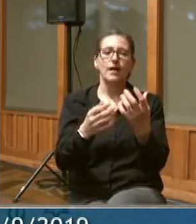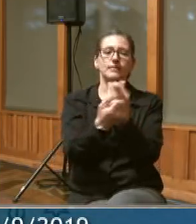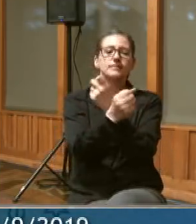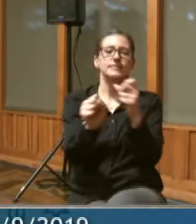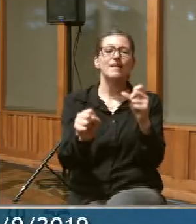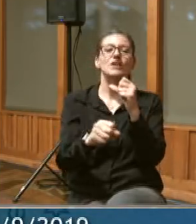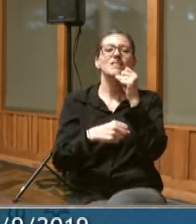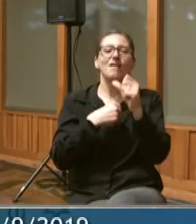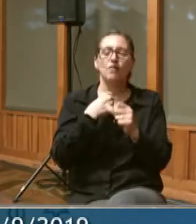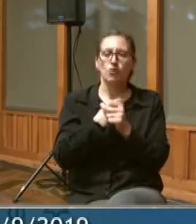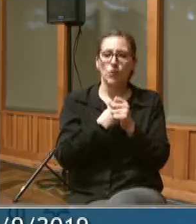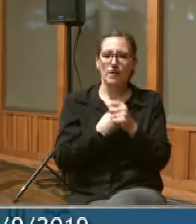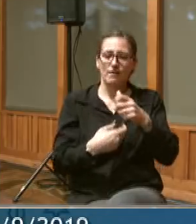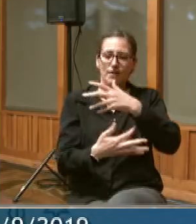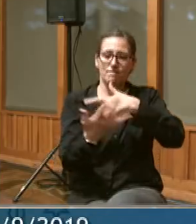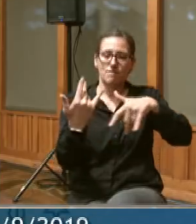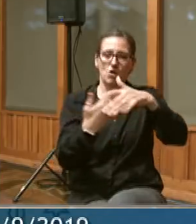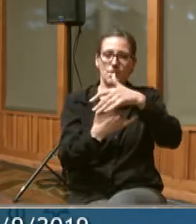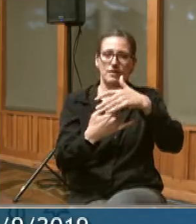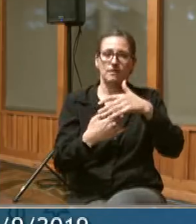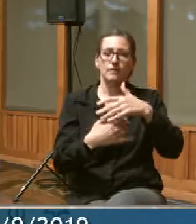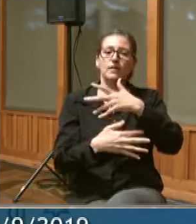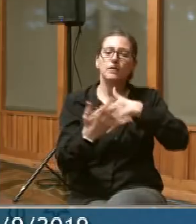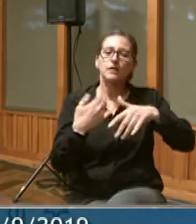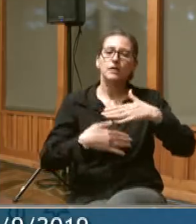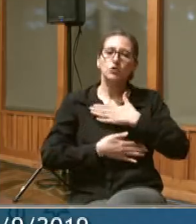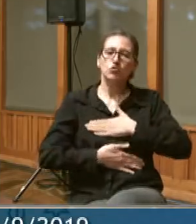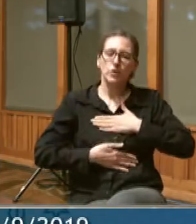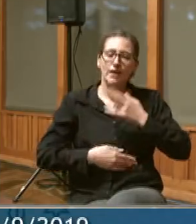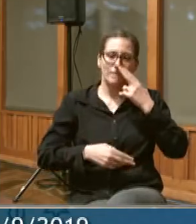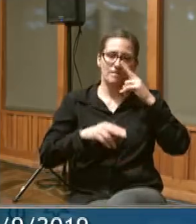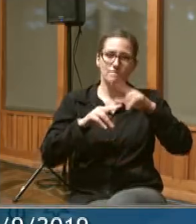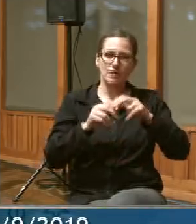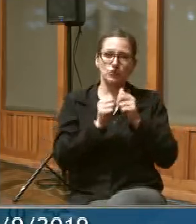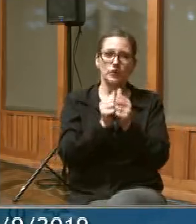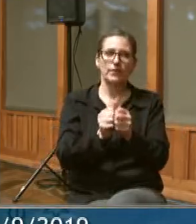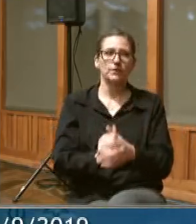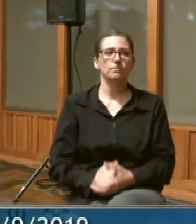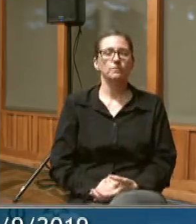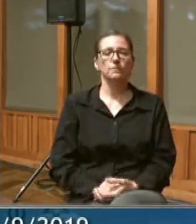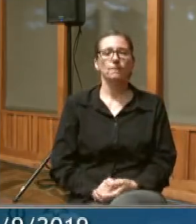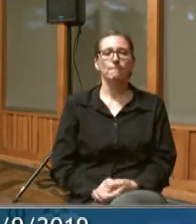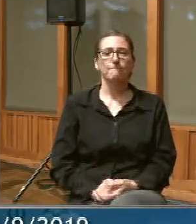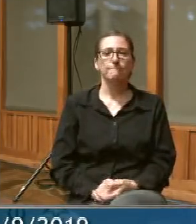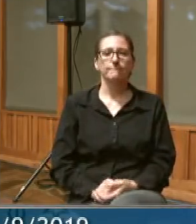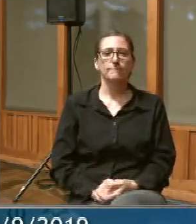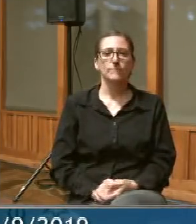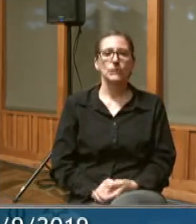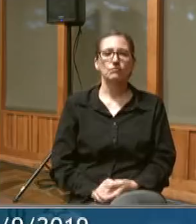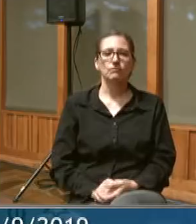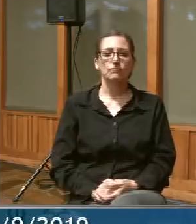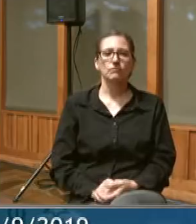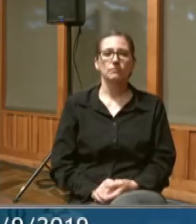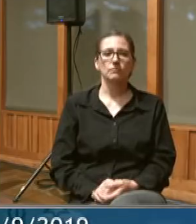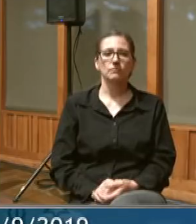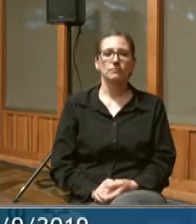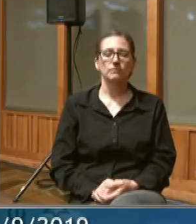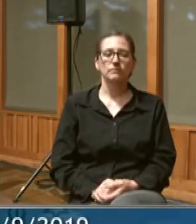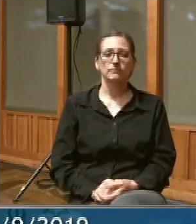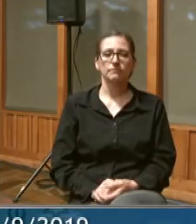RELATIONS AND CULTURAL RELATIONS, YOU GOTTA GET PEOPLE TOGETHER IN A NONTHREATENING ENVIRONMENT, HAVING FUN